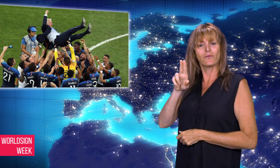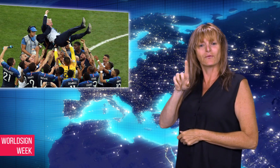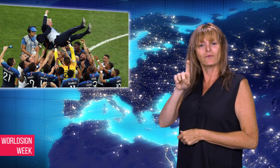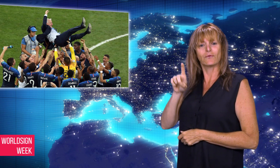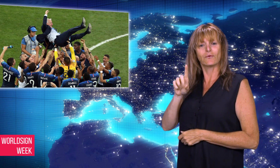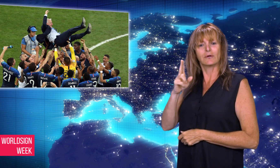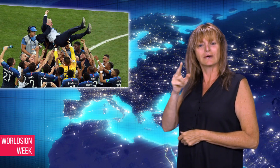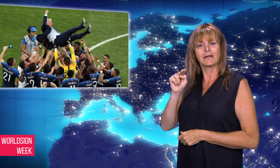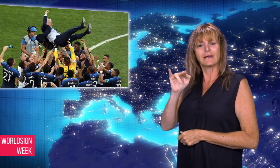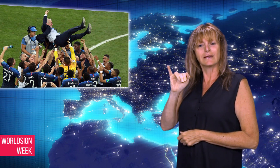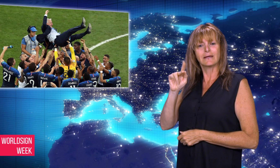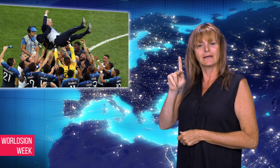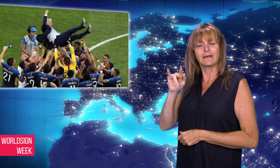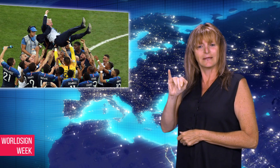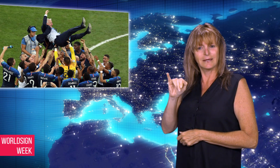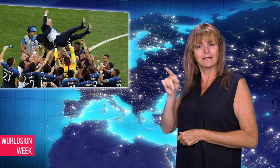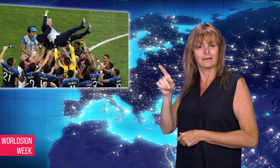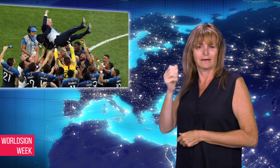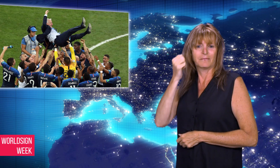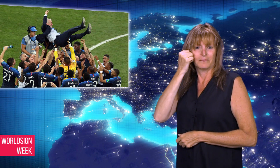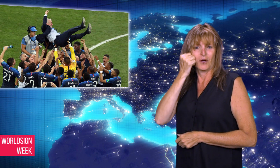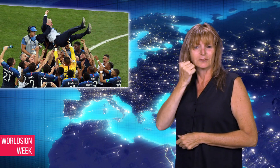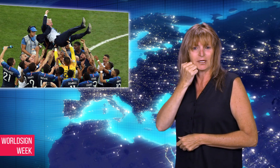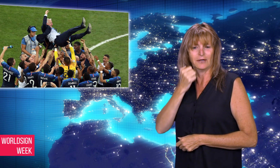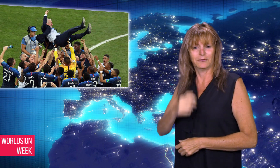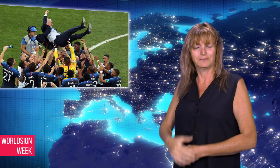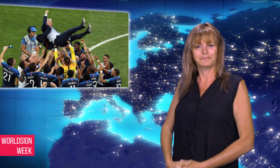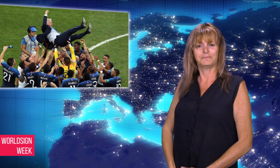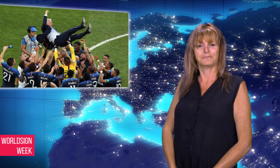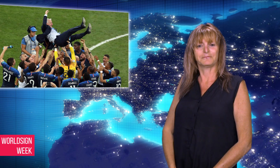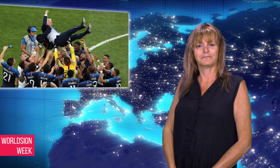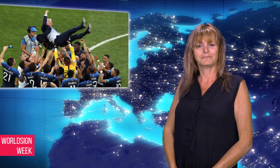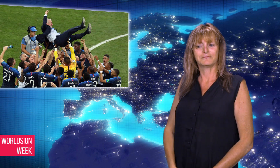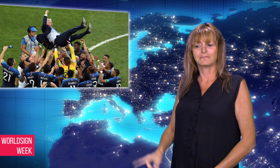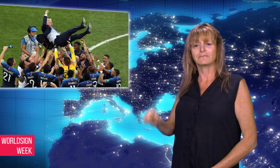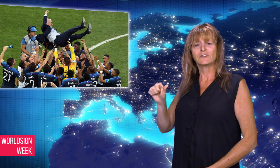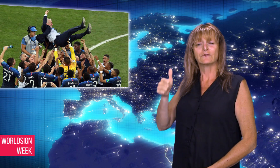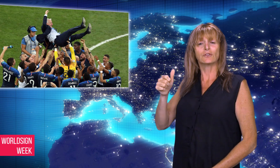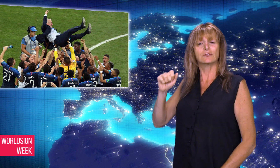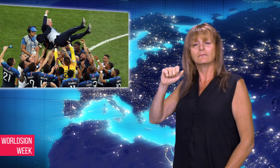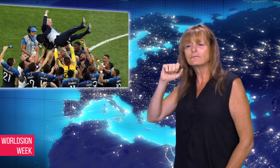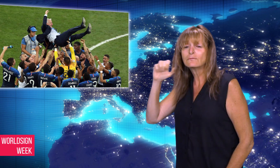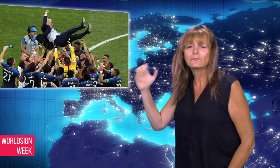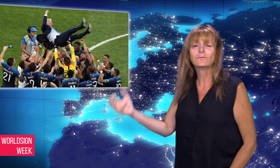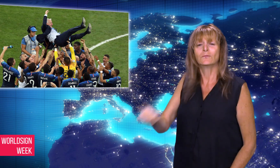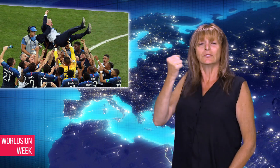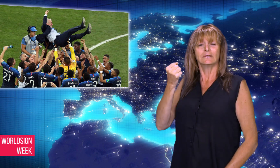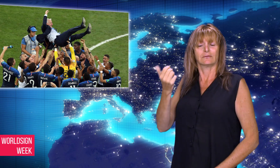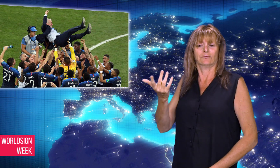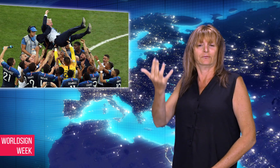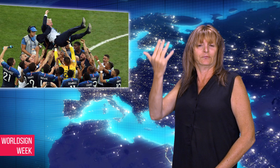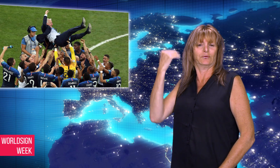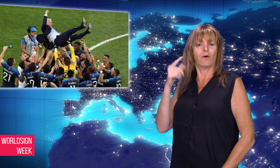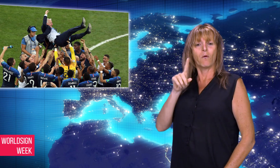the Luzhniki Stadium in Moscow. Their first win was back in 1998. Kylian